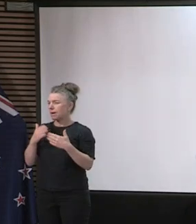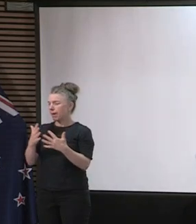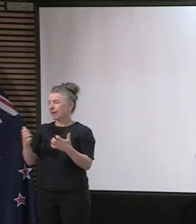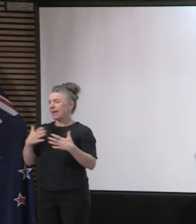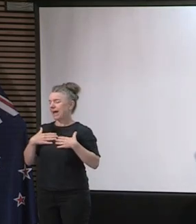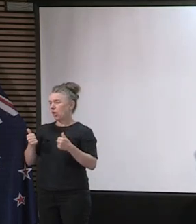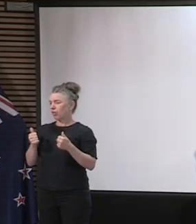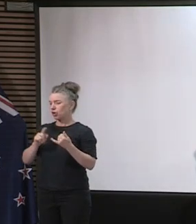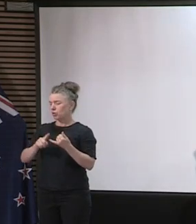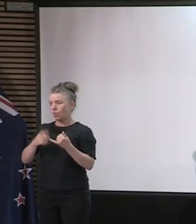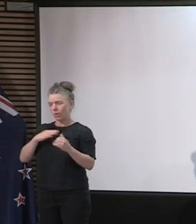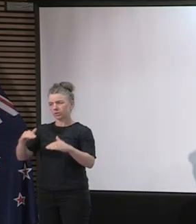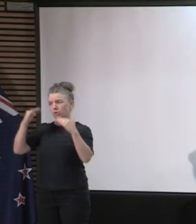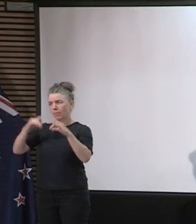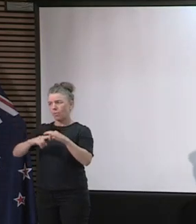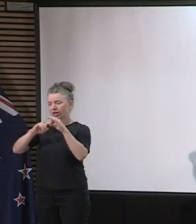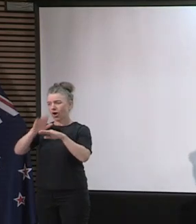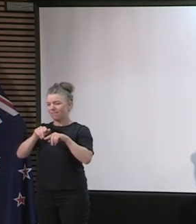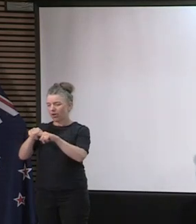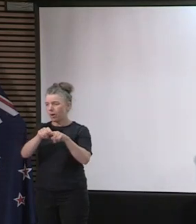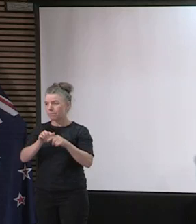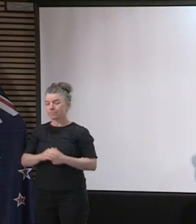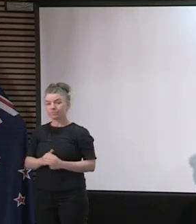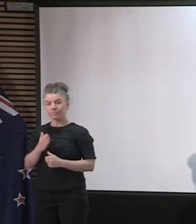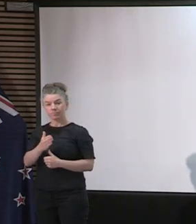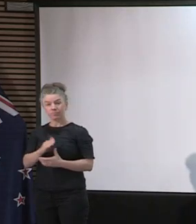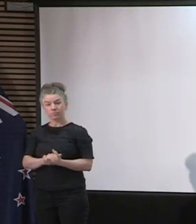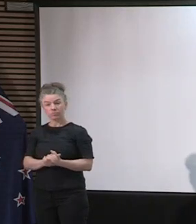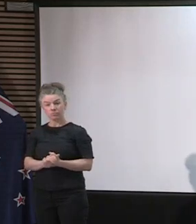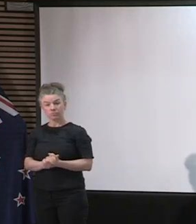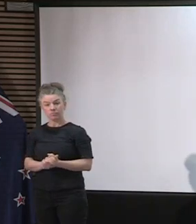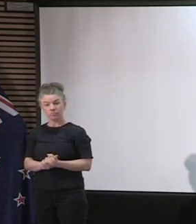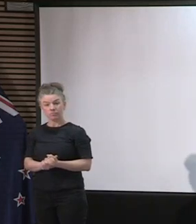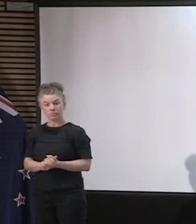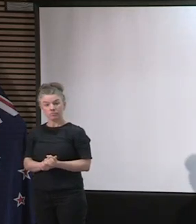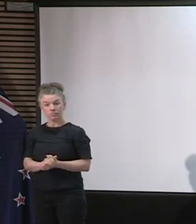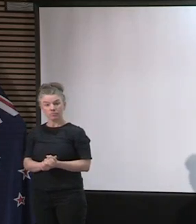continue to invest in our pick lick health units to make sure